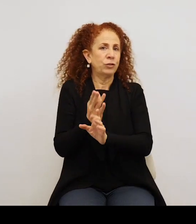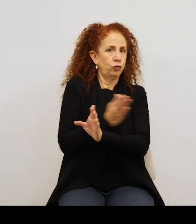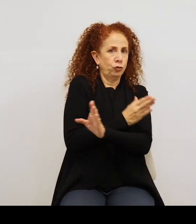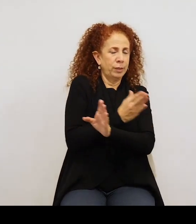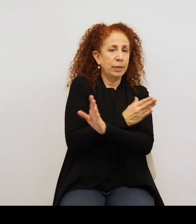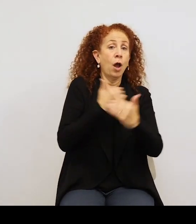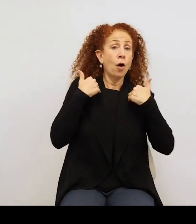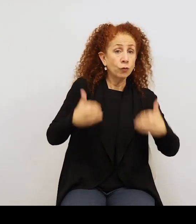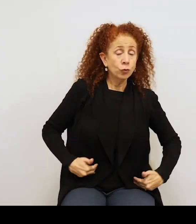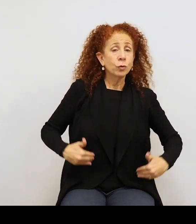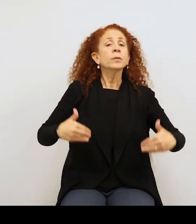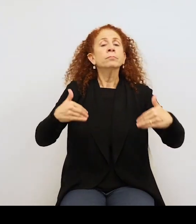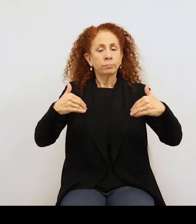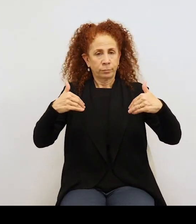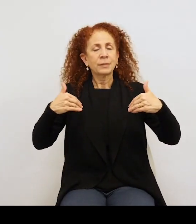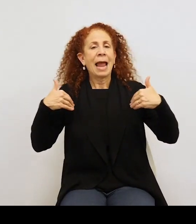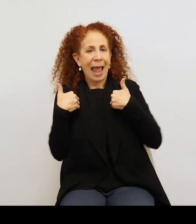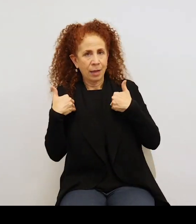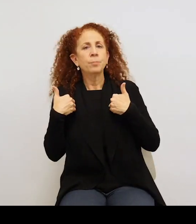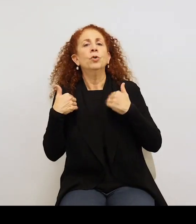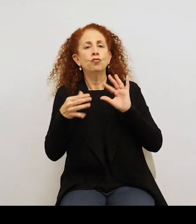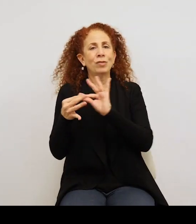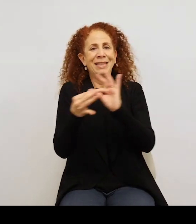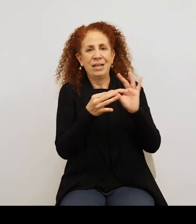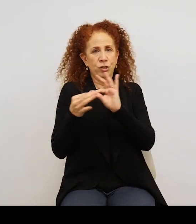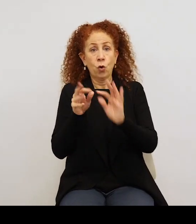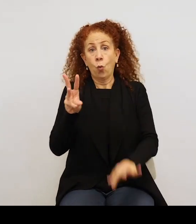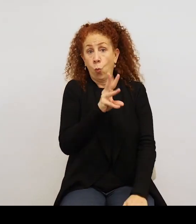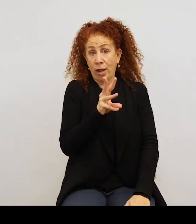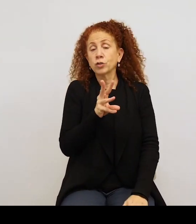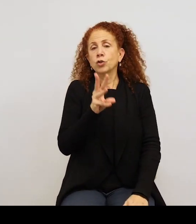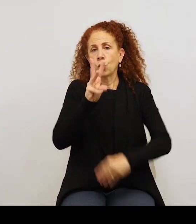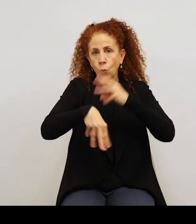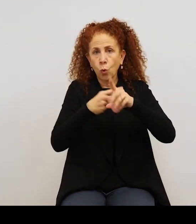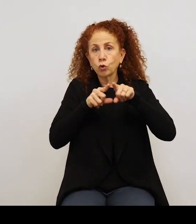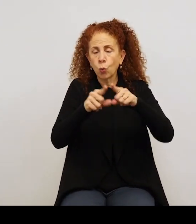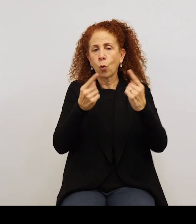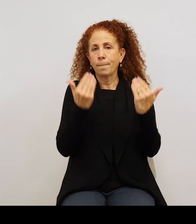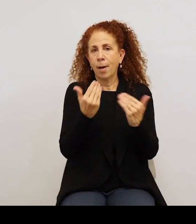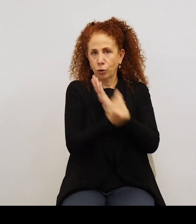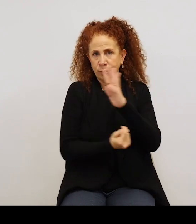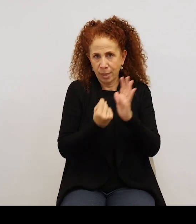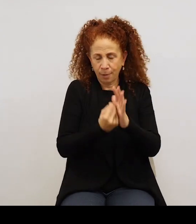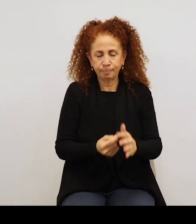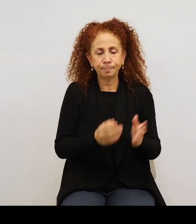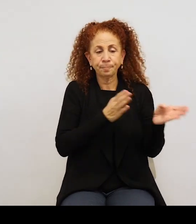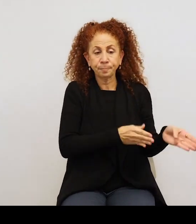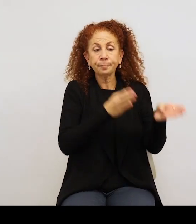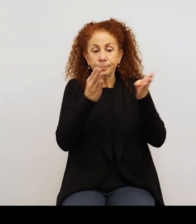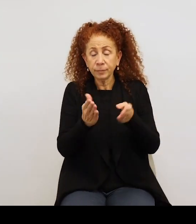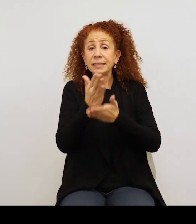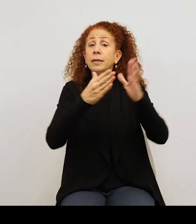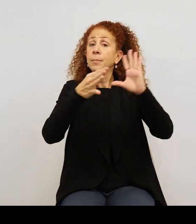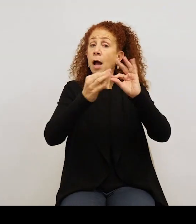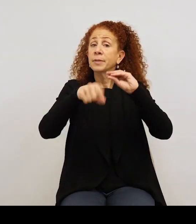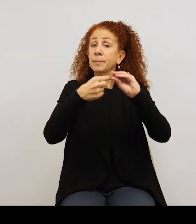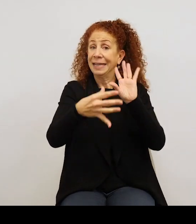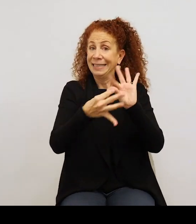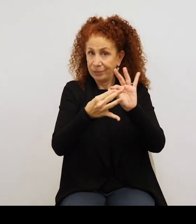of human-animal relations in the Western world during the modern period. I will continue with some remarks about kinship,